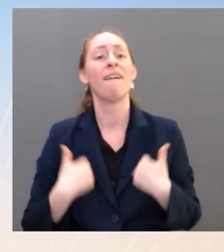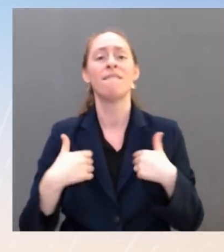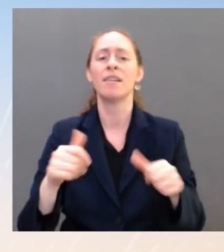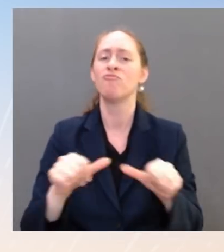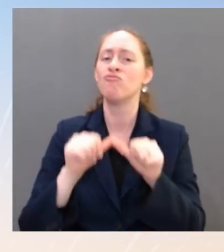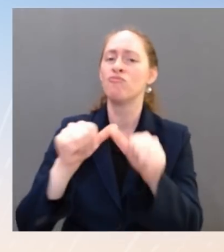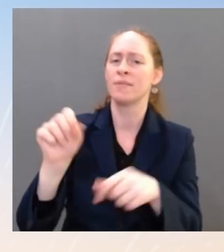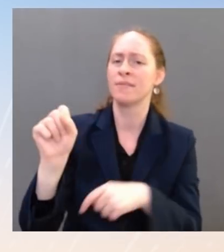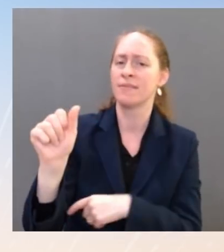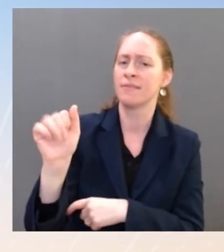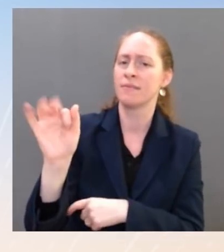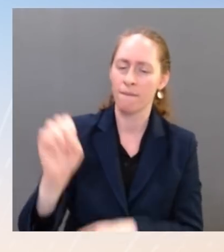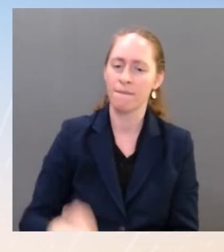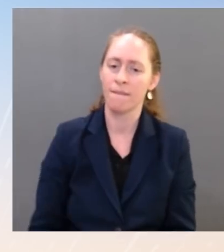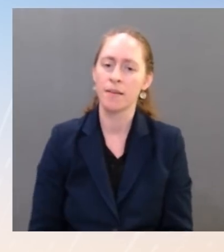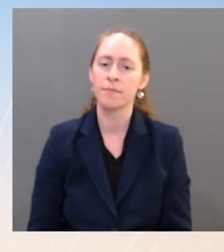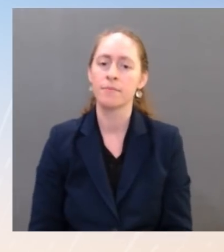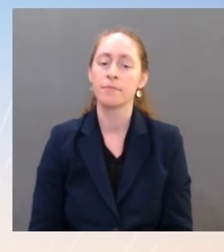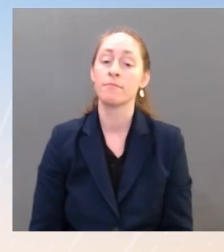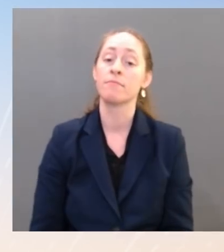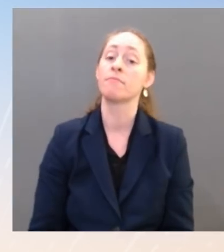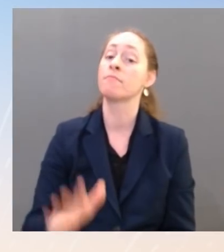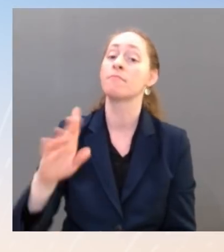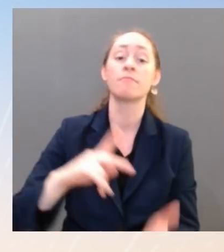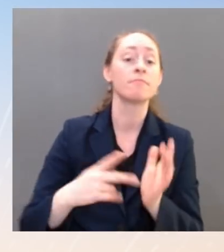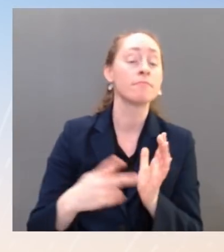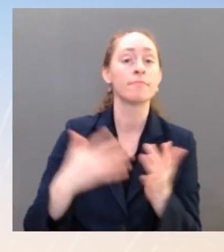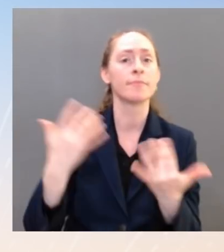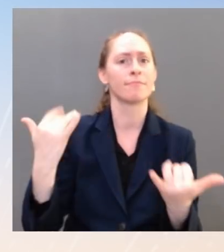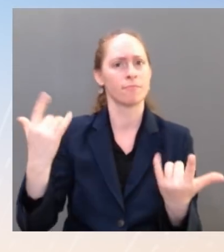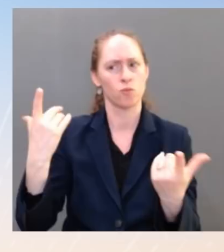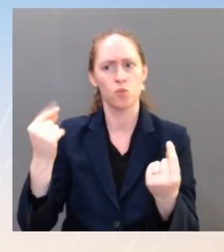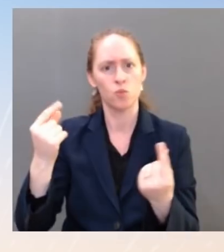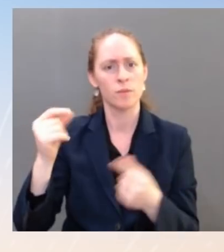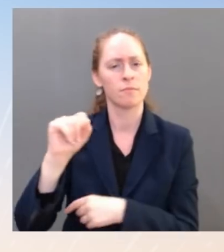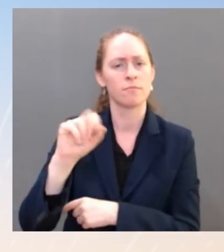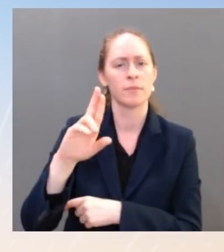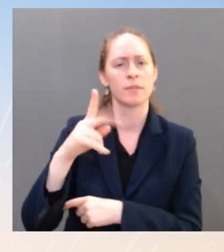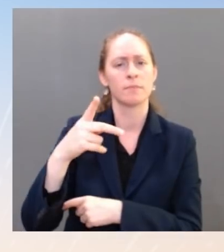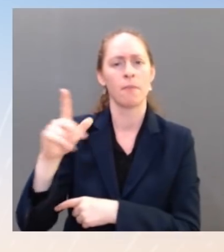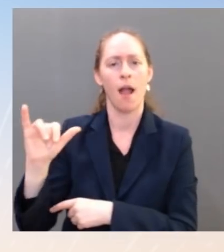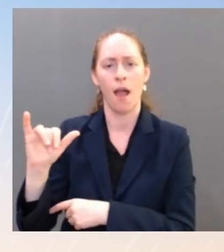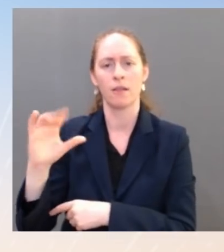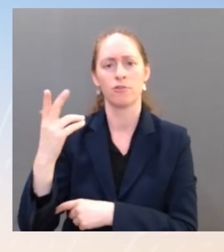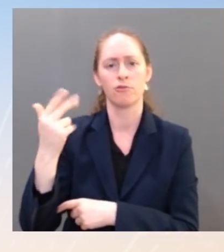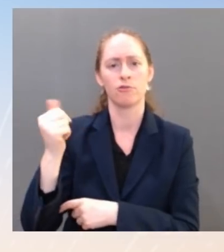Part of what was at stake when we awarded the largest round of port infrastructure development program grants